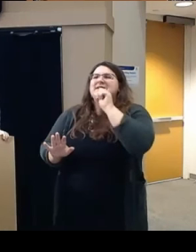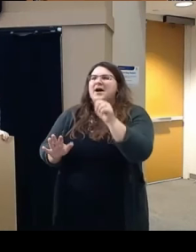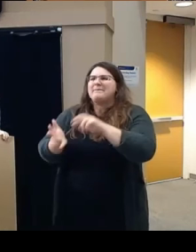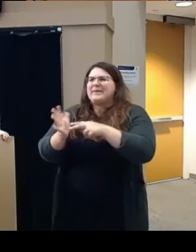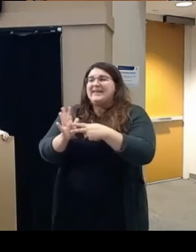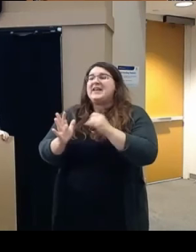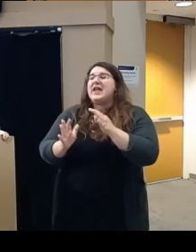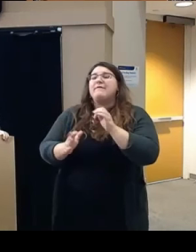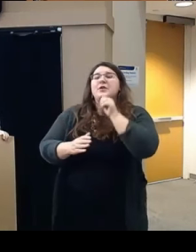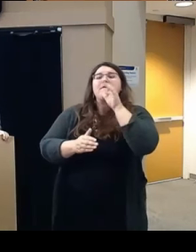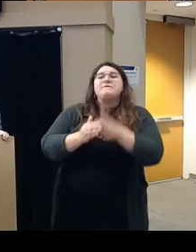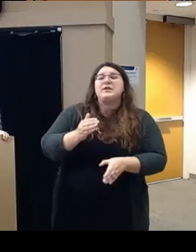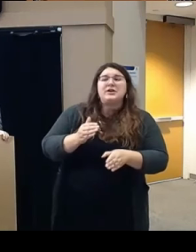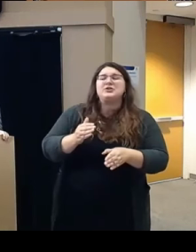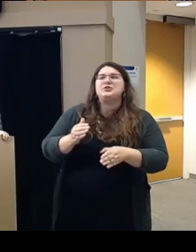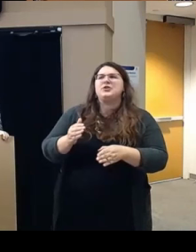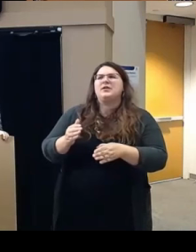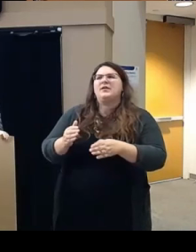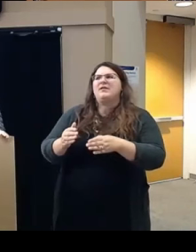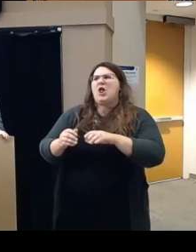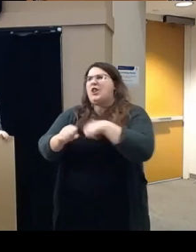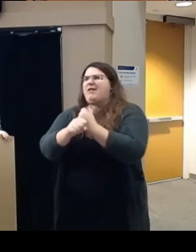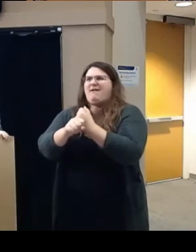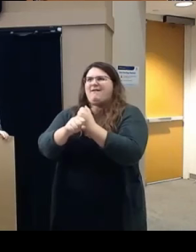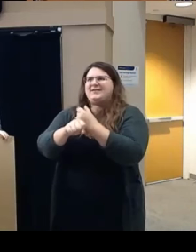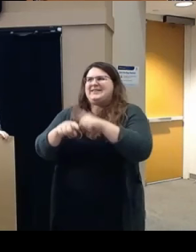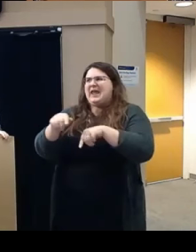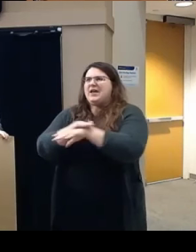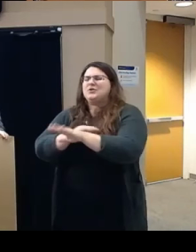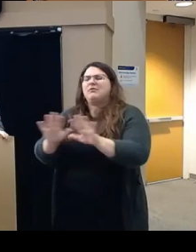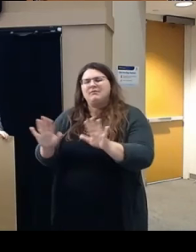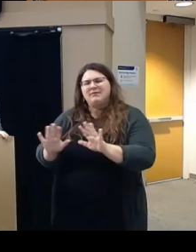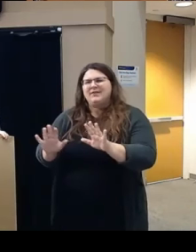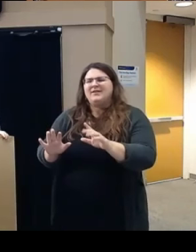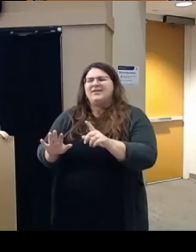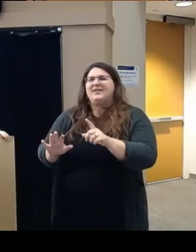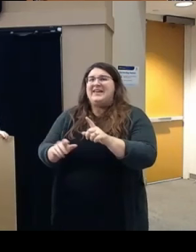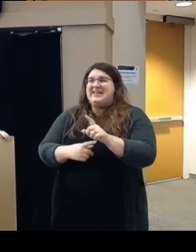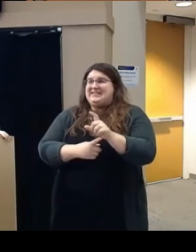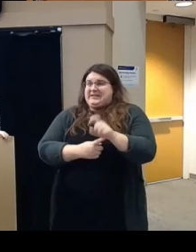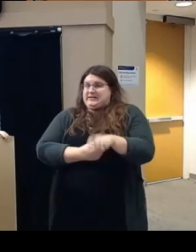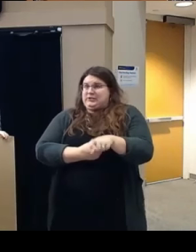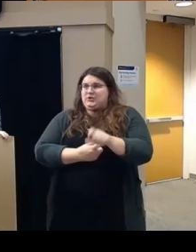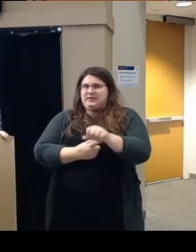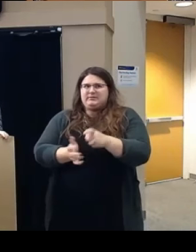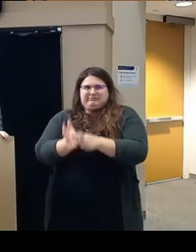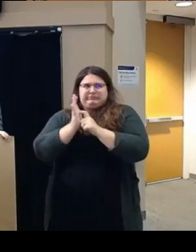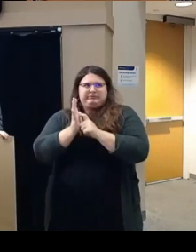certain trainings um so just know that you this is really very very necessary for a lot of your